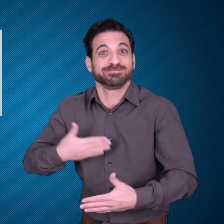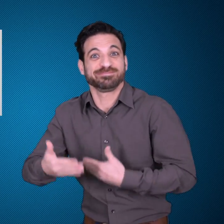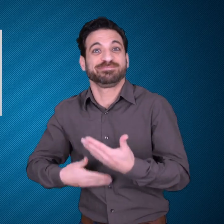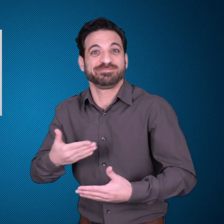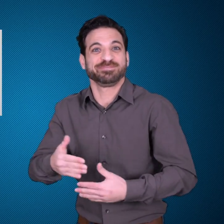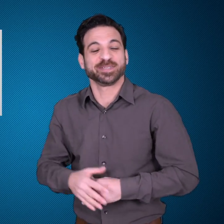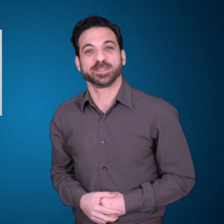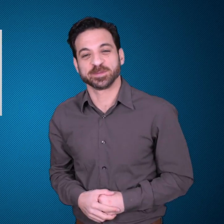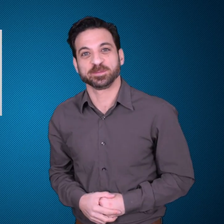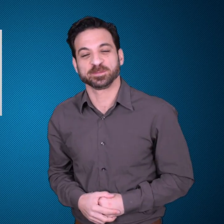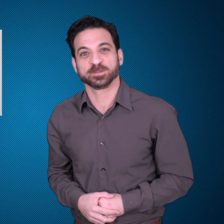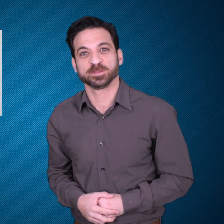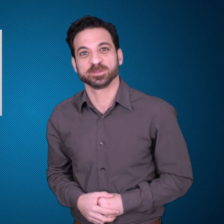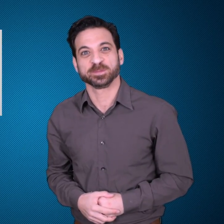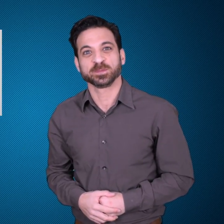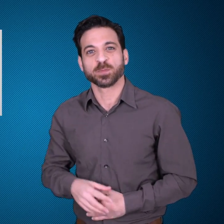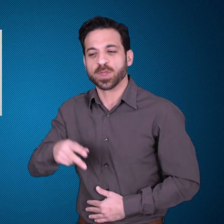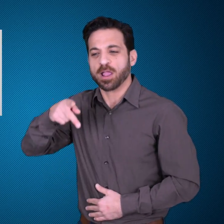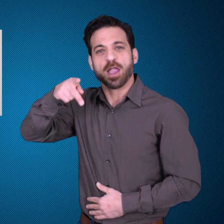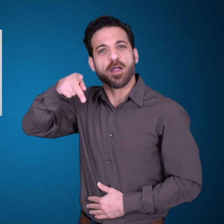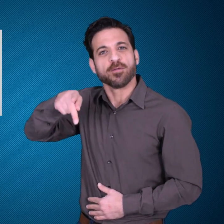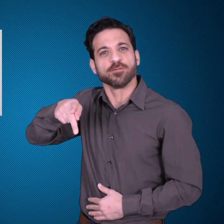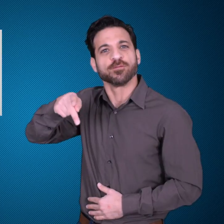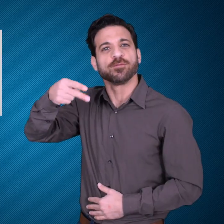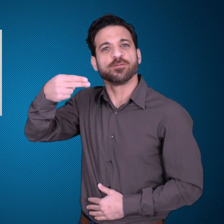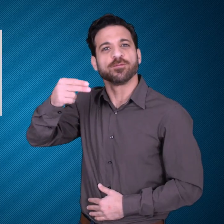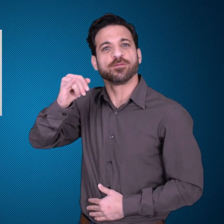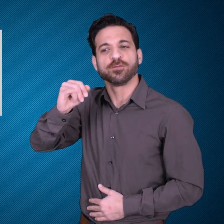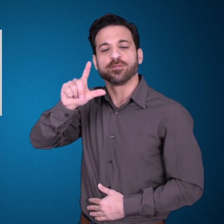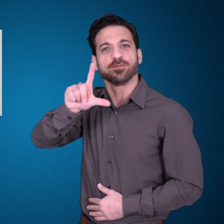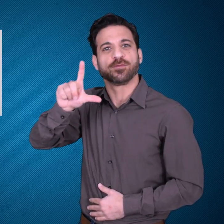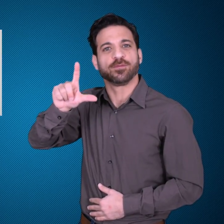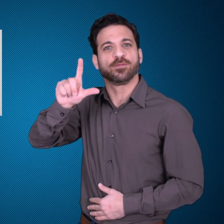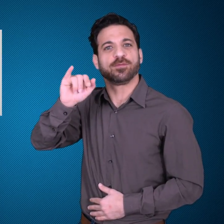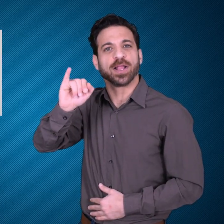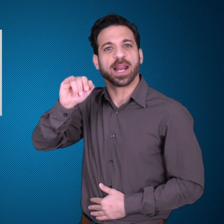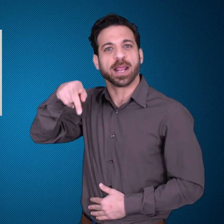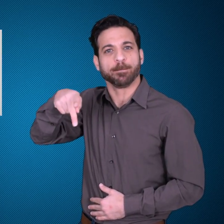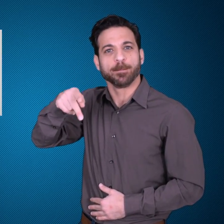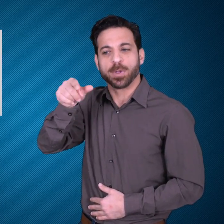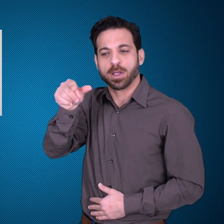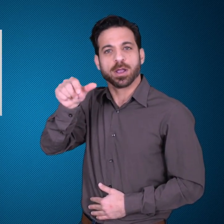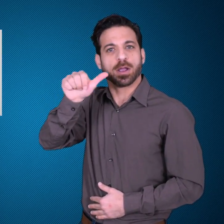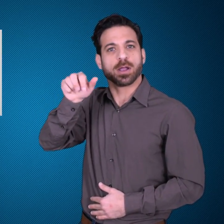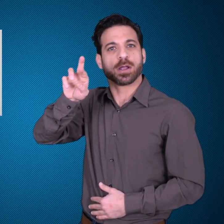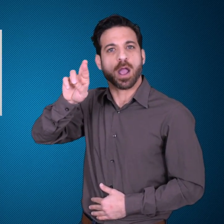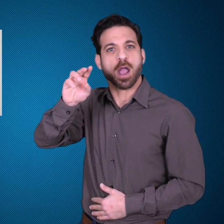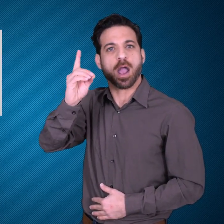manager has also joined Peterborough